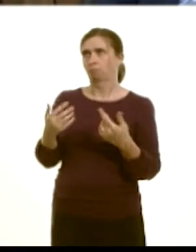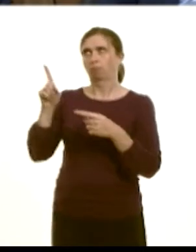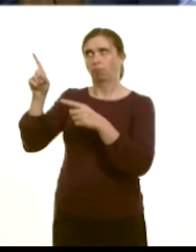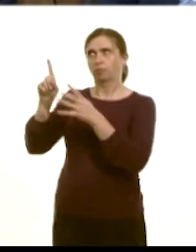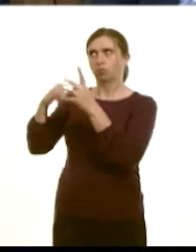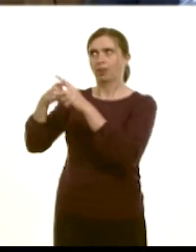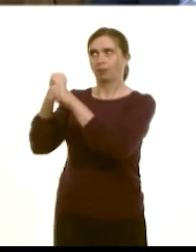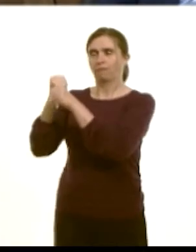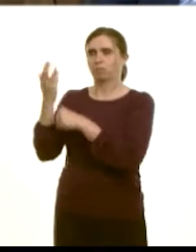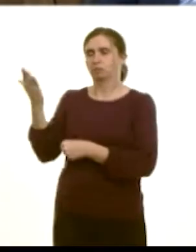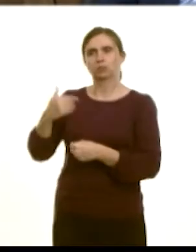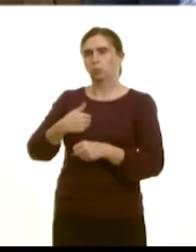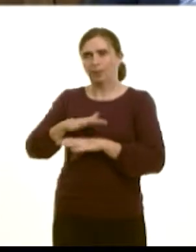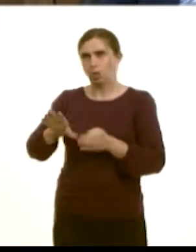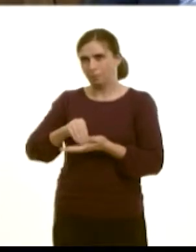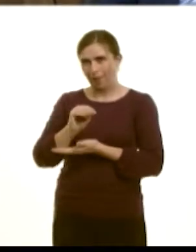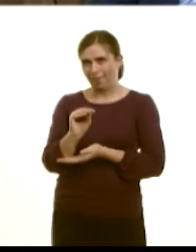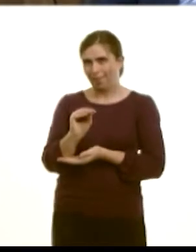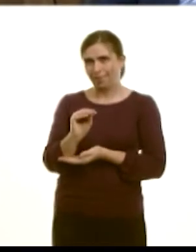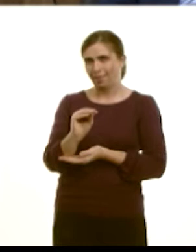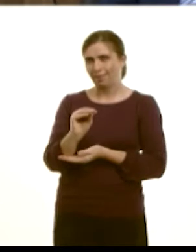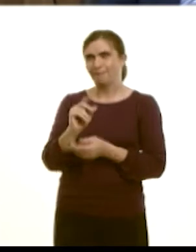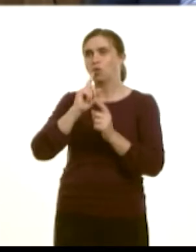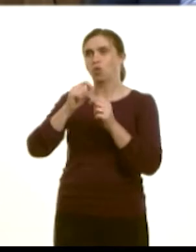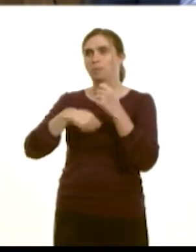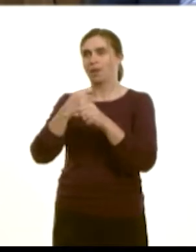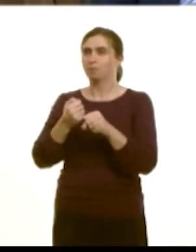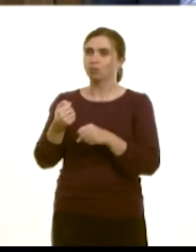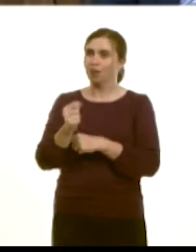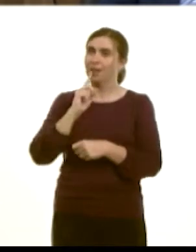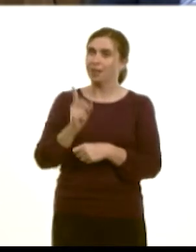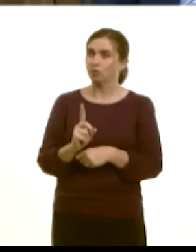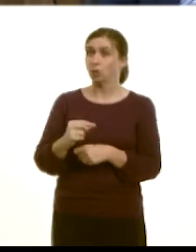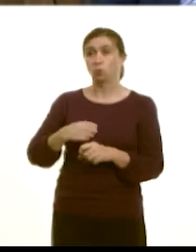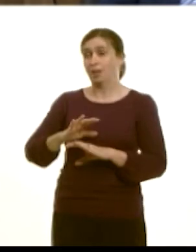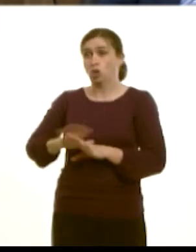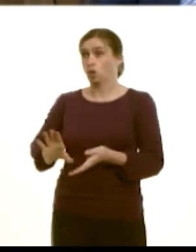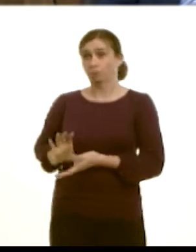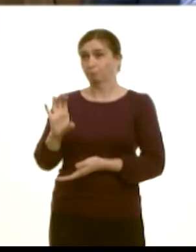that that is not a matter for us, so to say that we have committed money to that is obviously wrong.